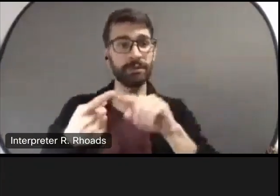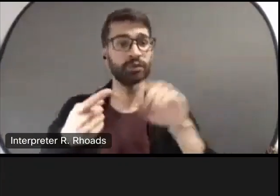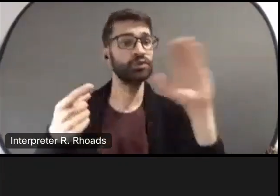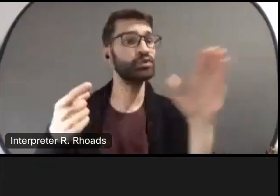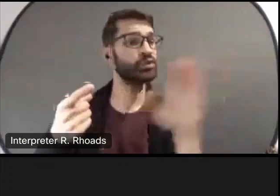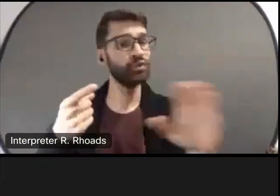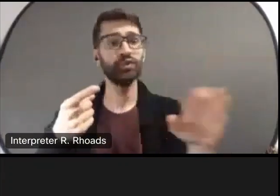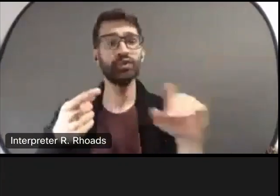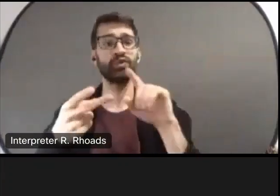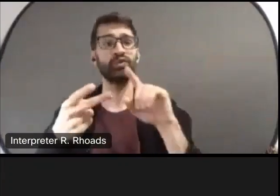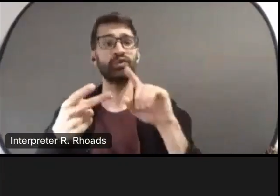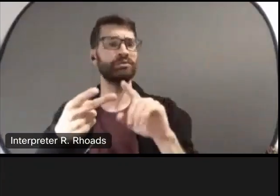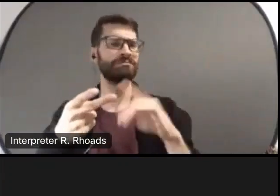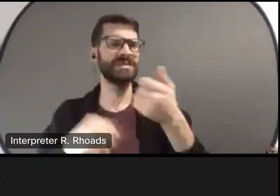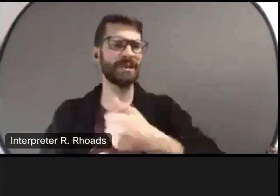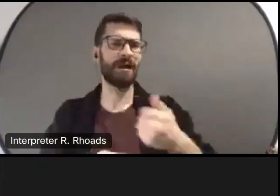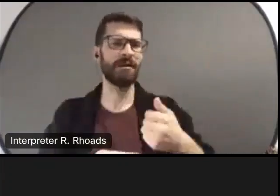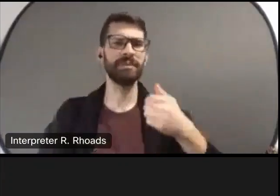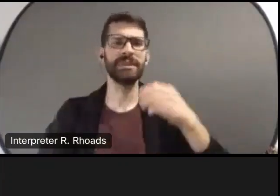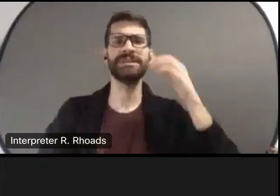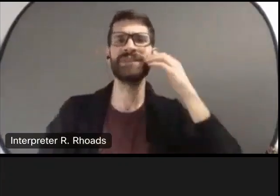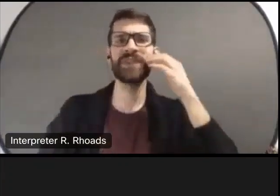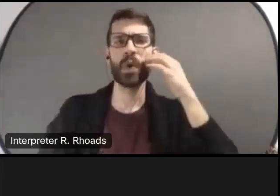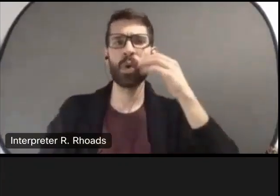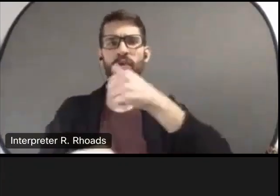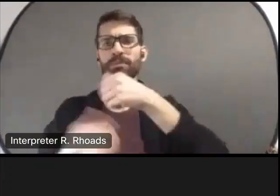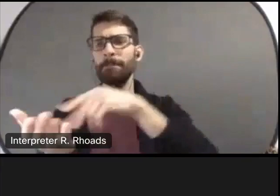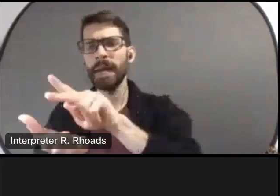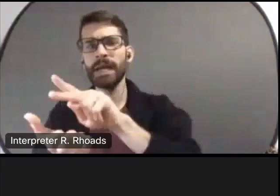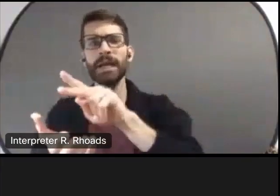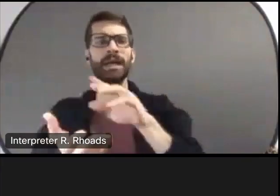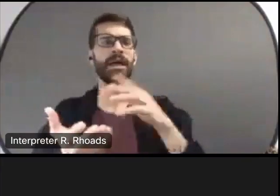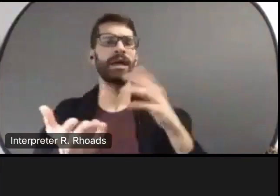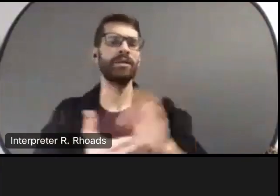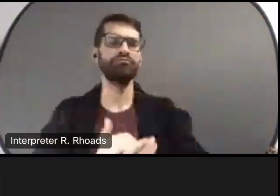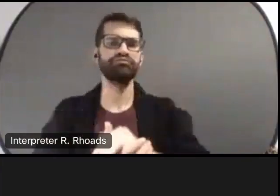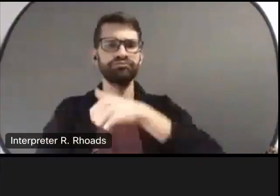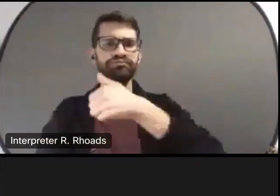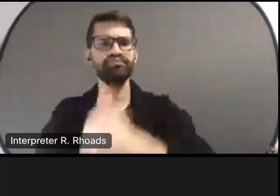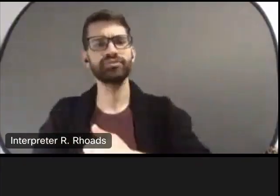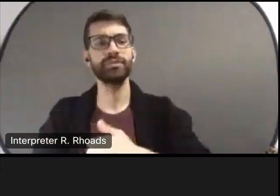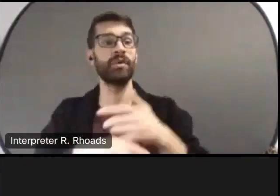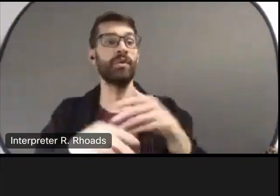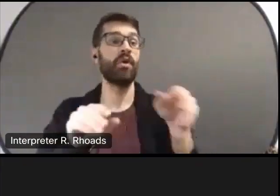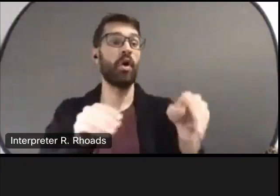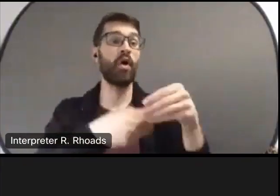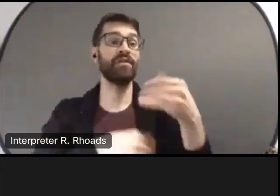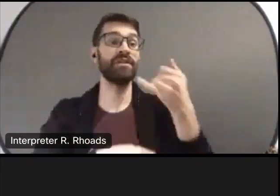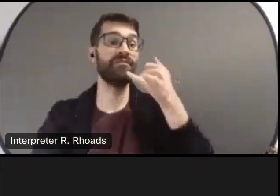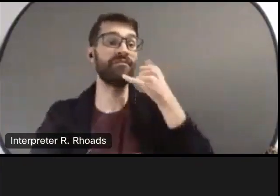setting up cell phones, or something ... yeah, office phones, which are all communication